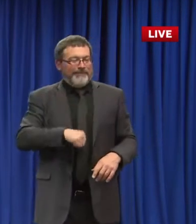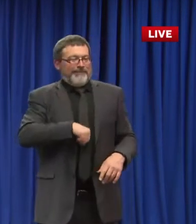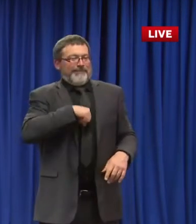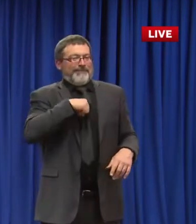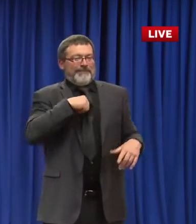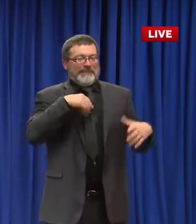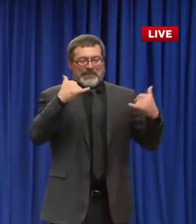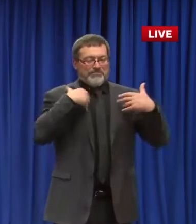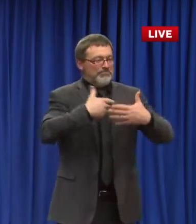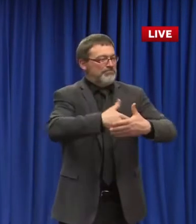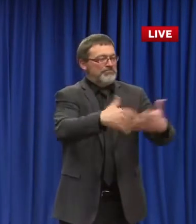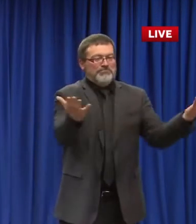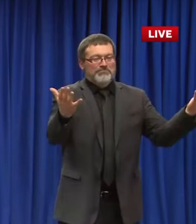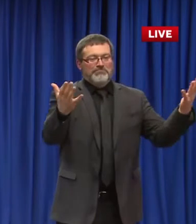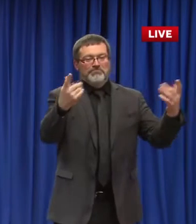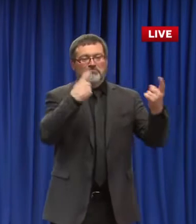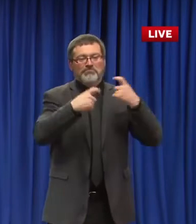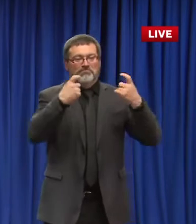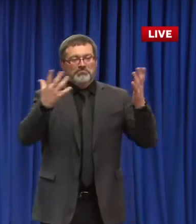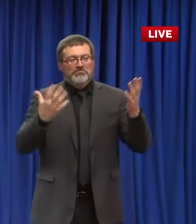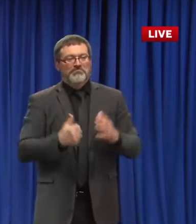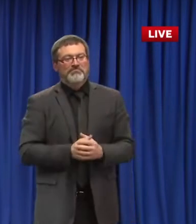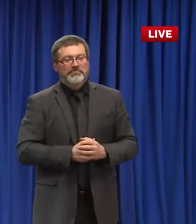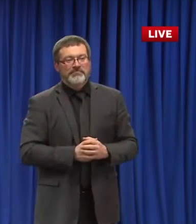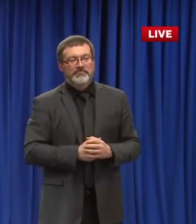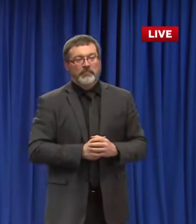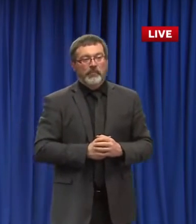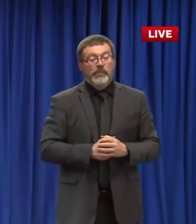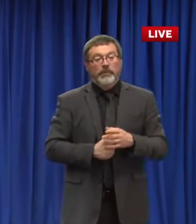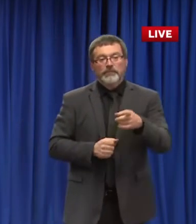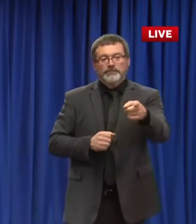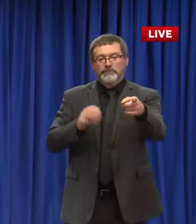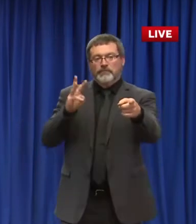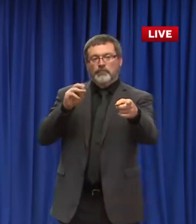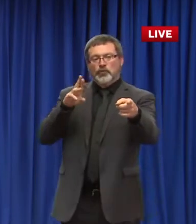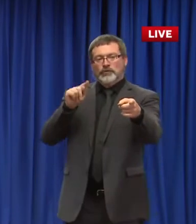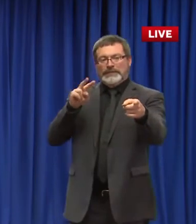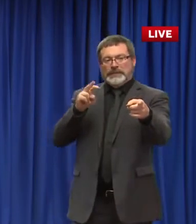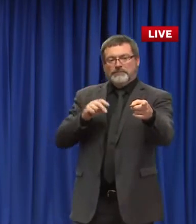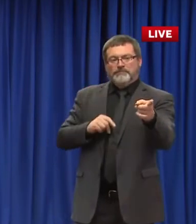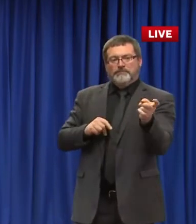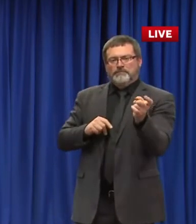SO WE’RE VERY PROUD OF THAT I GUESS WITH THAT WE CAN OPEN UP FOR A VARIETY OF QUESTIONS. I KNOW THERE WAS A LOT THERE. YES, SIR. GOVERNOR.